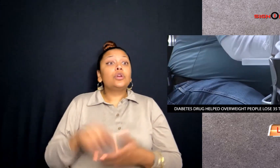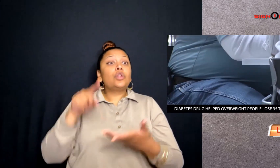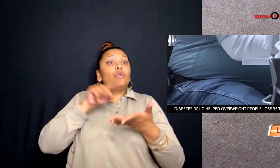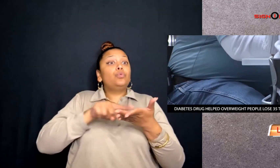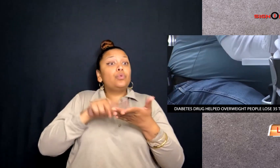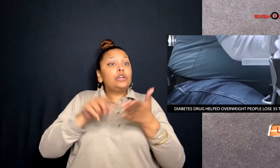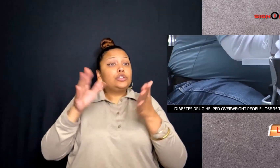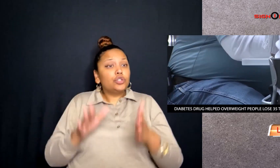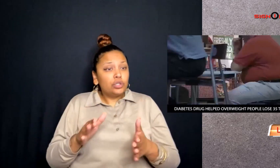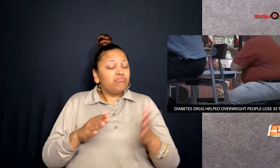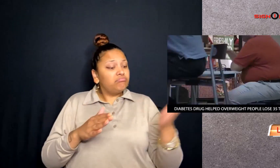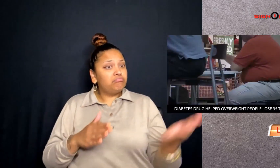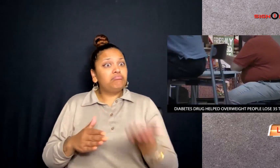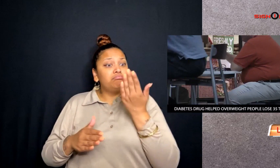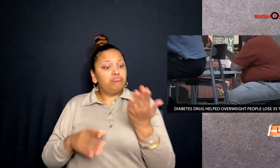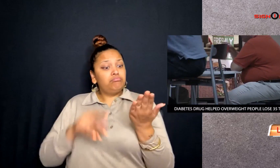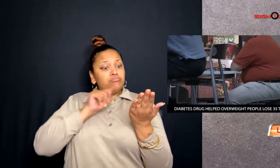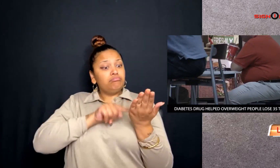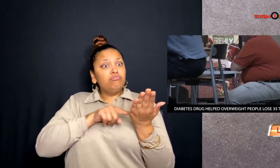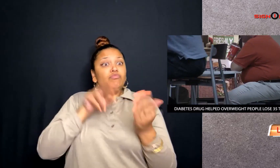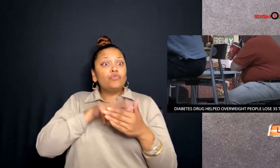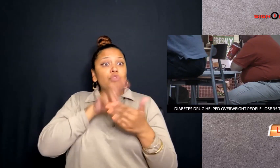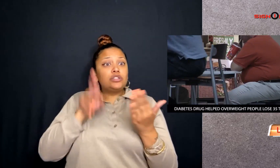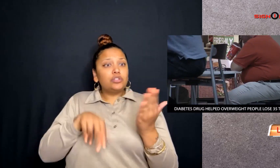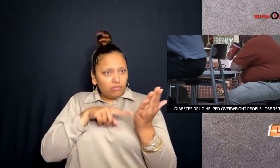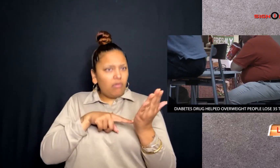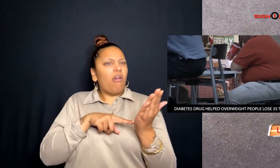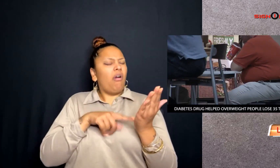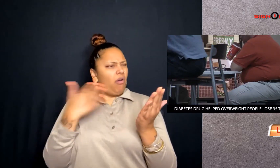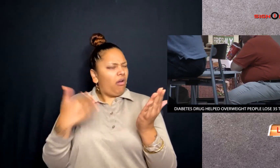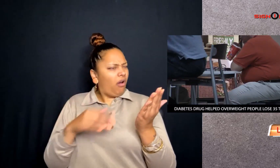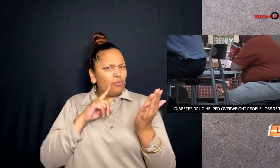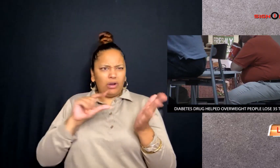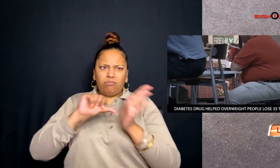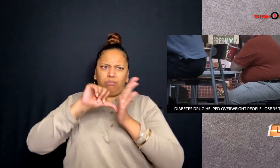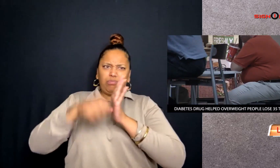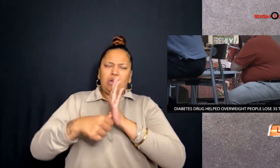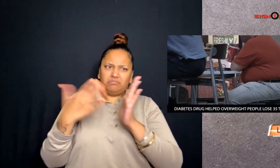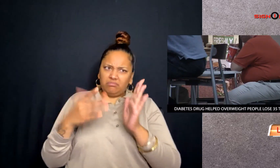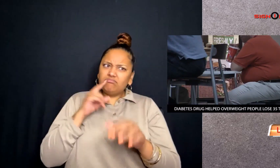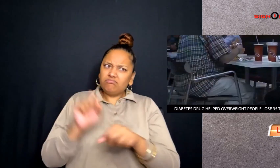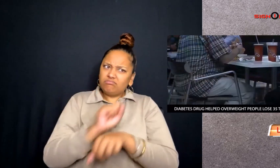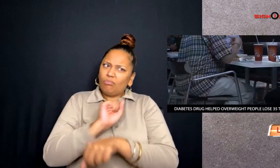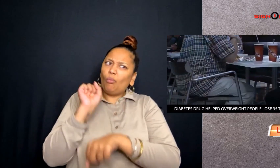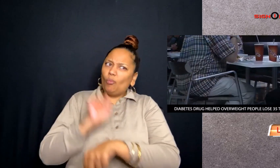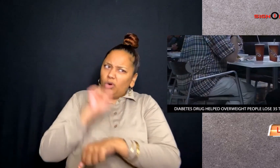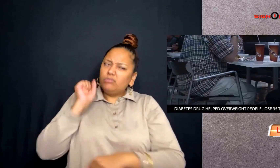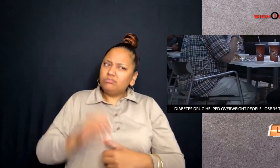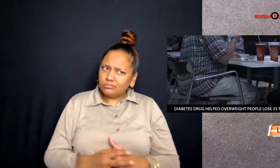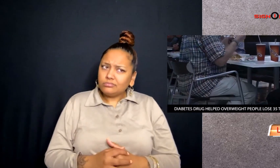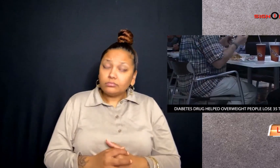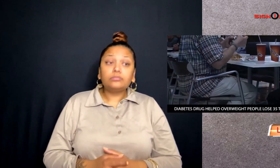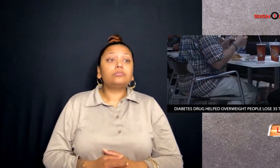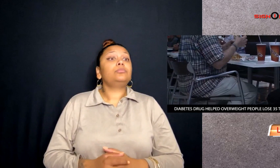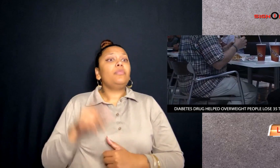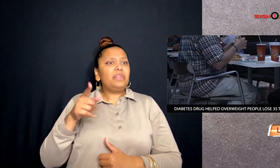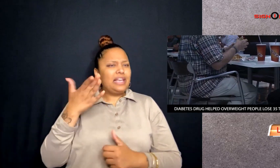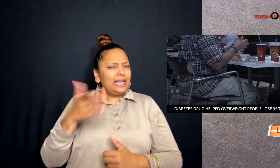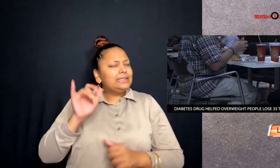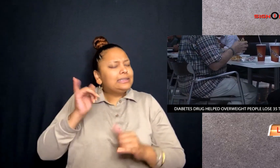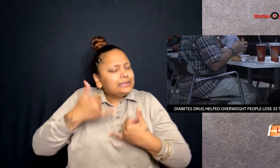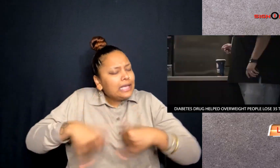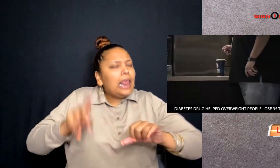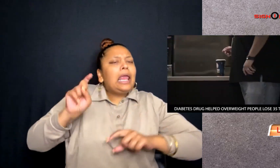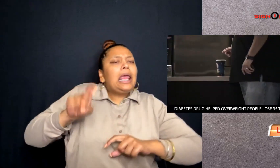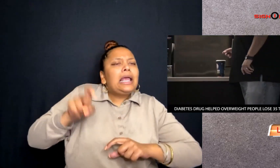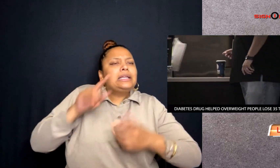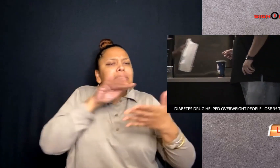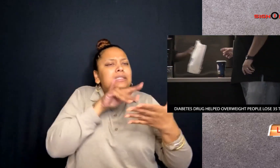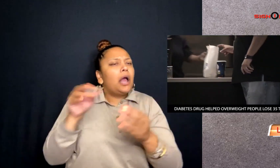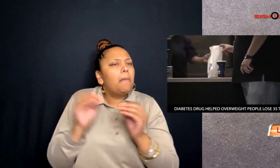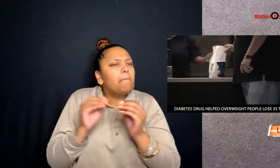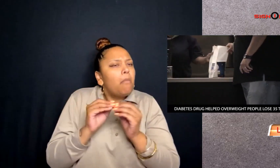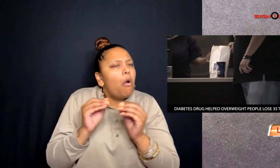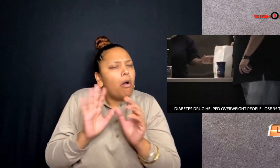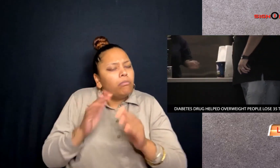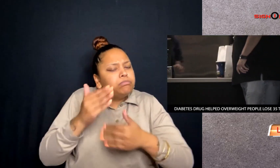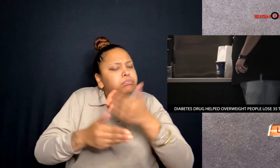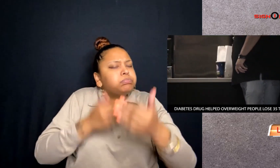pounds researchers say the results of the study were quite impressive there still needs